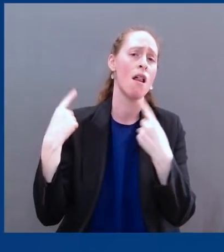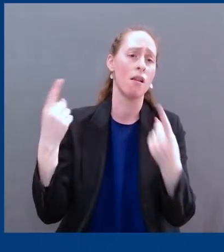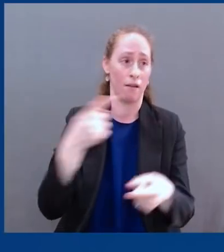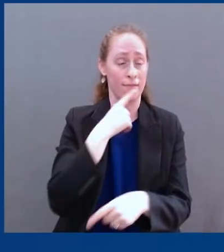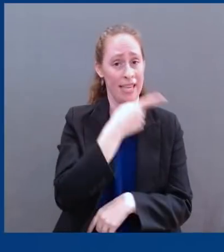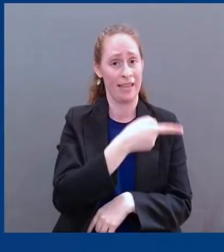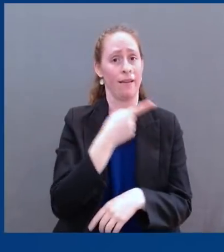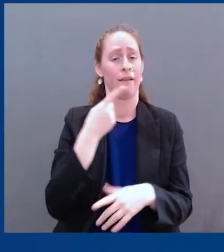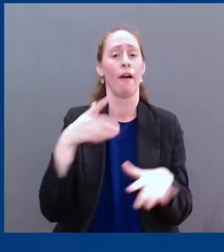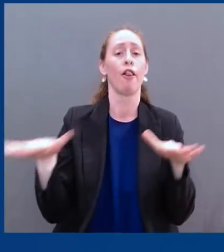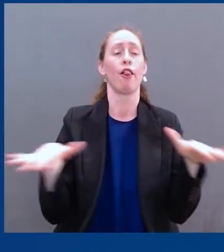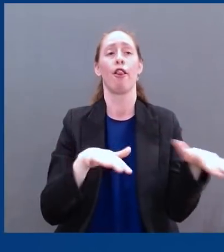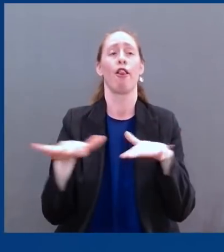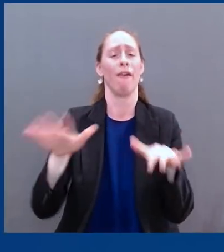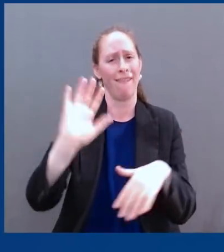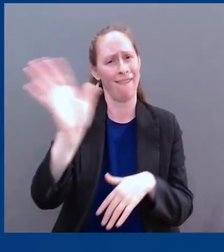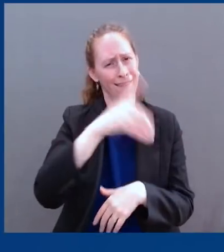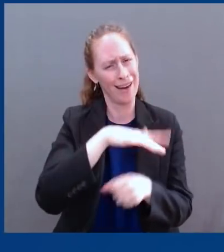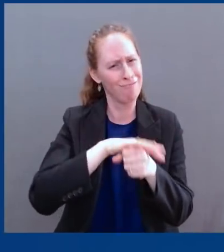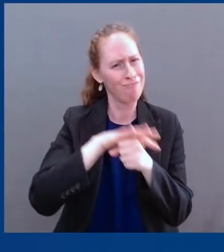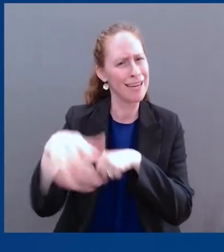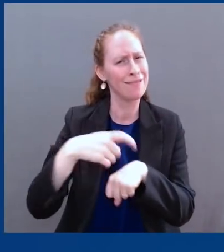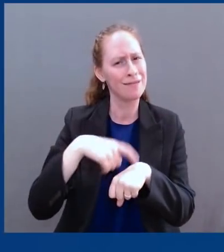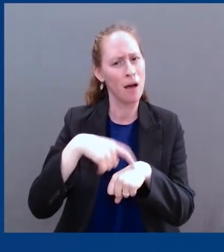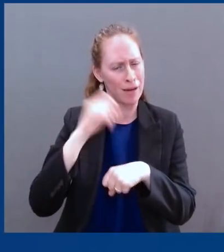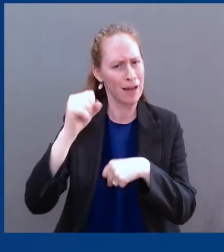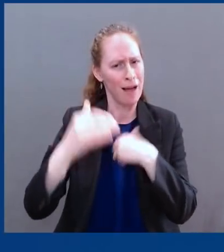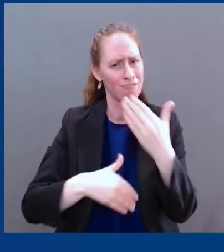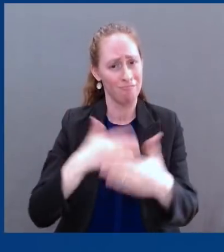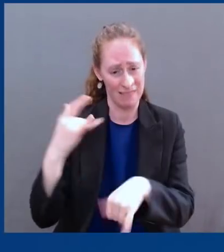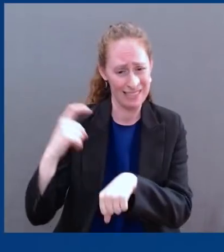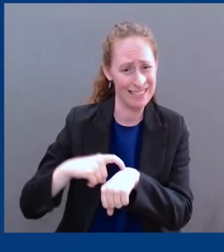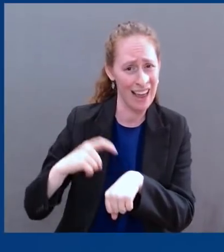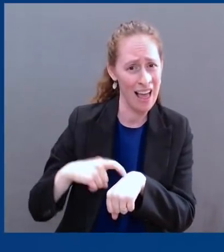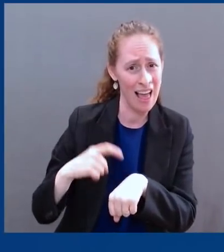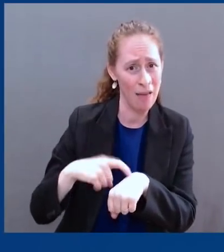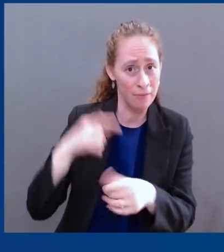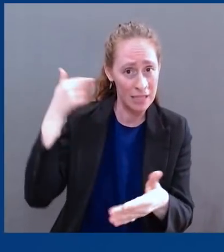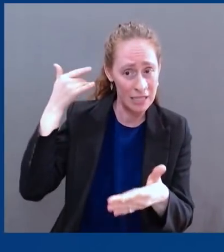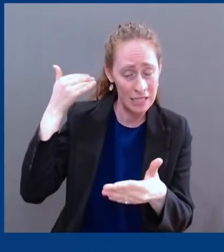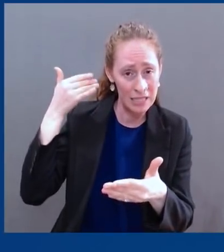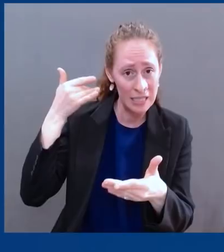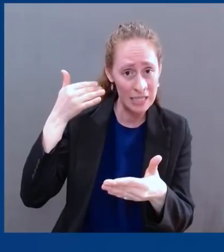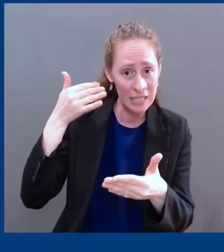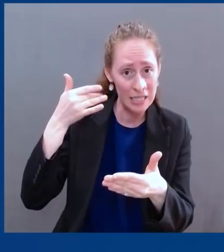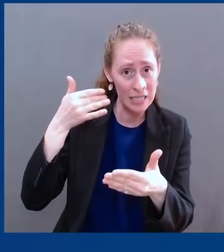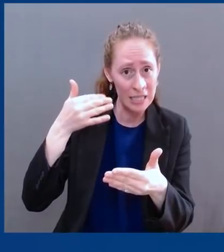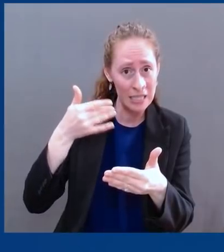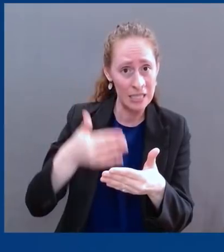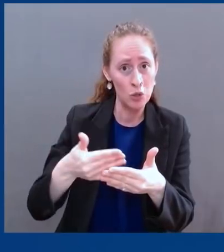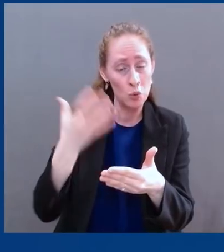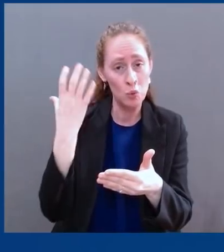And time is of the essence, as we heard across the briefing today. With every day that passes,